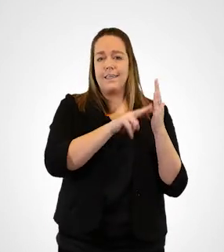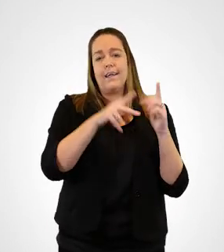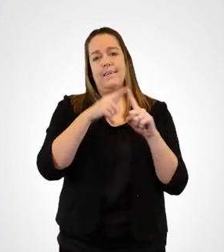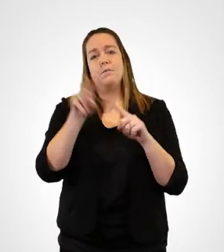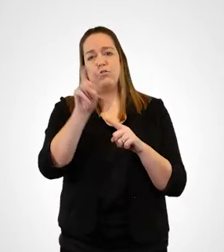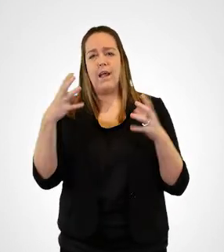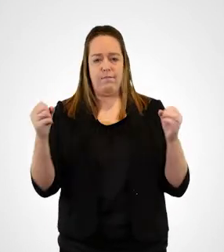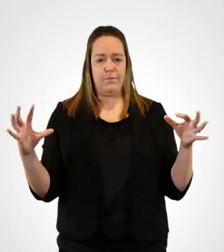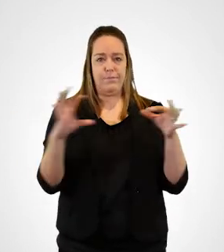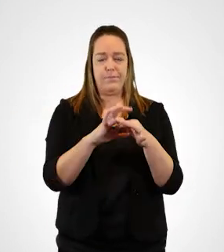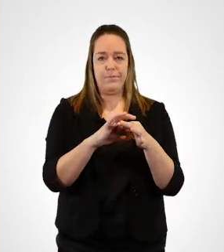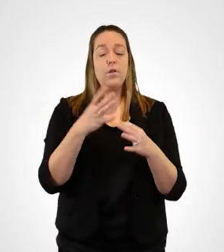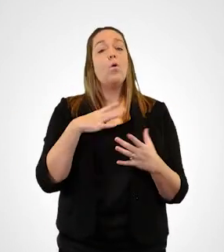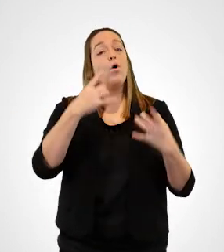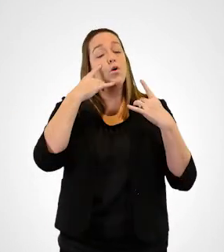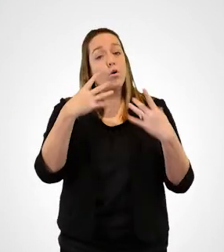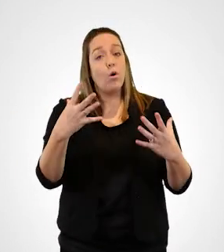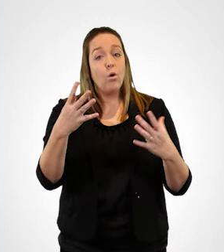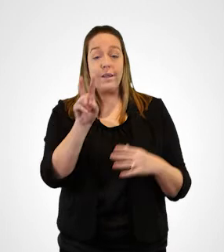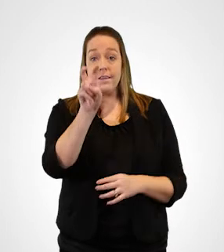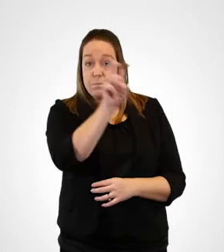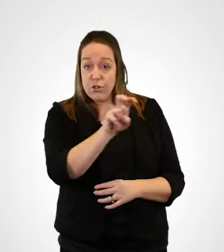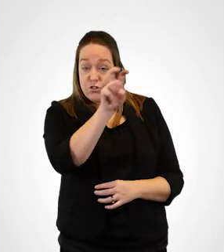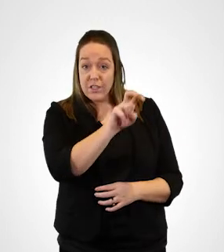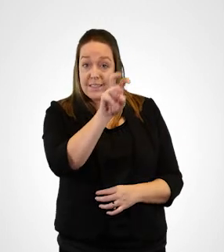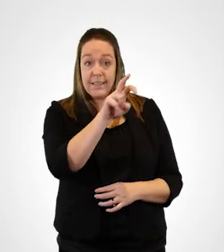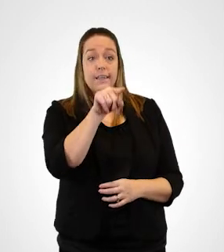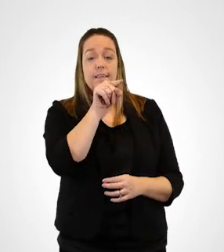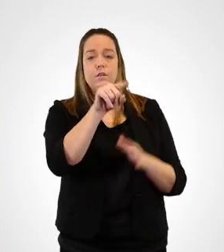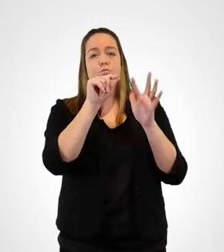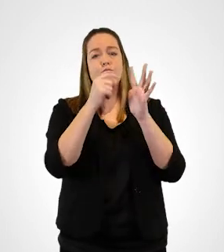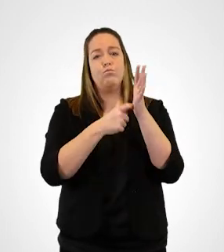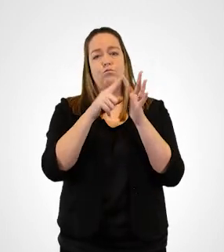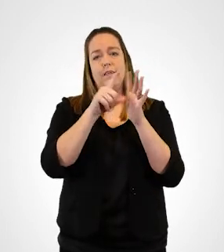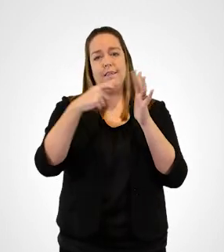So what we were able to show was that actually speechreading is actually predicting the progress in reading